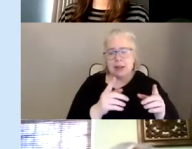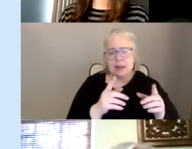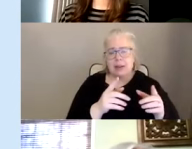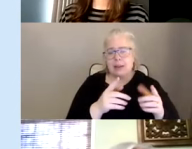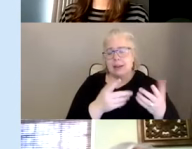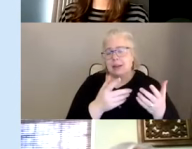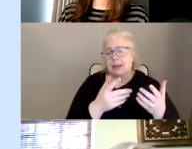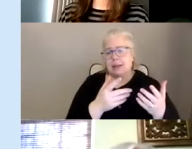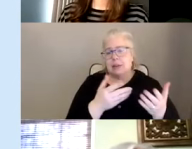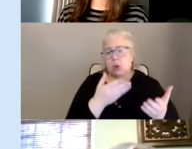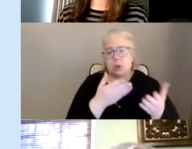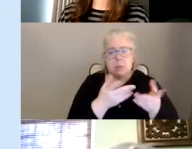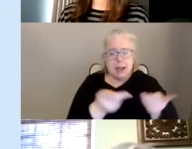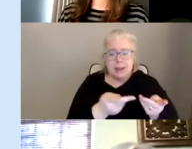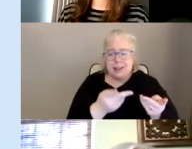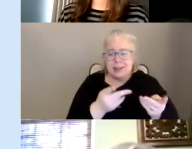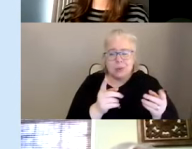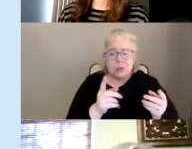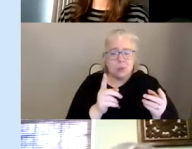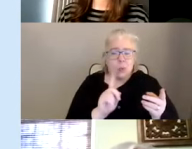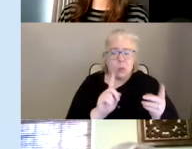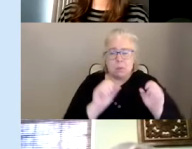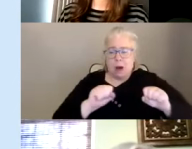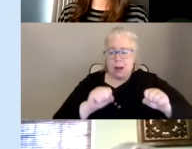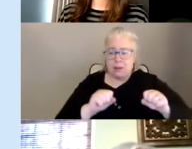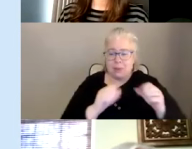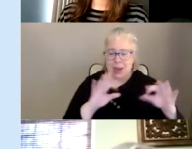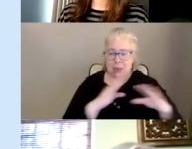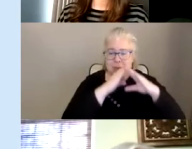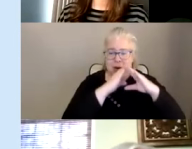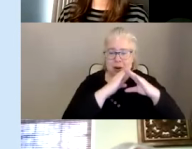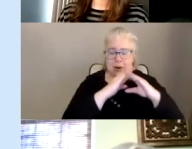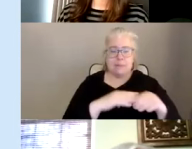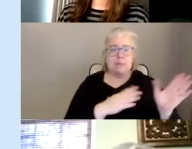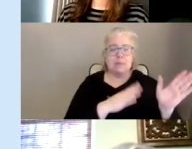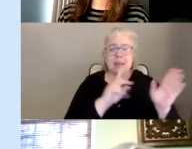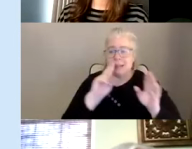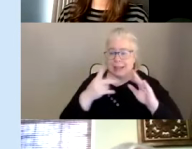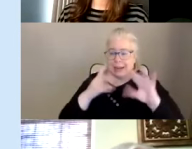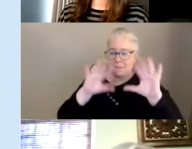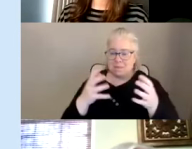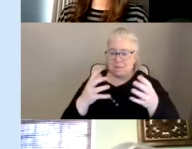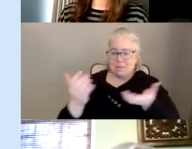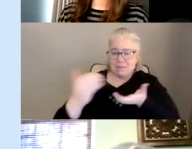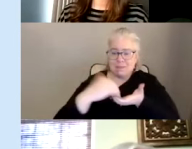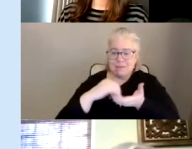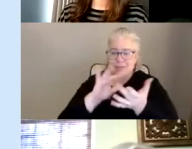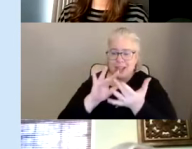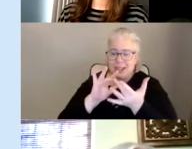where you may have a language barrier. I think about the second bucket as engagement. So first outreach then you have